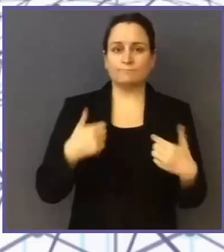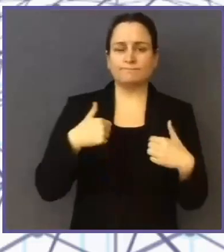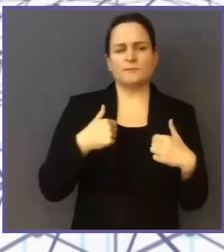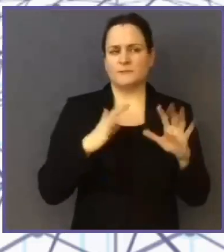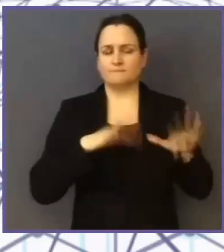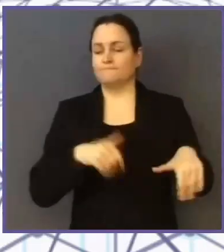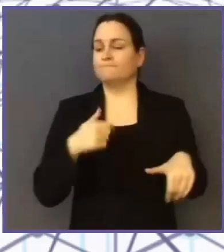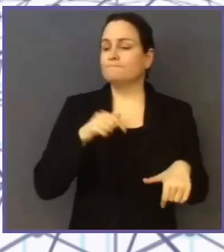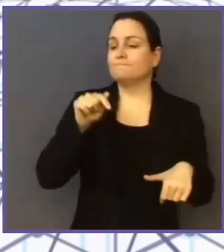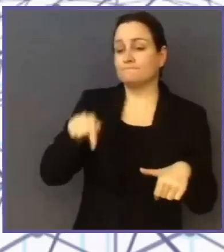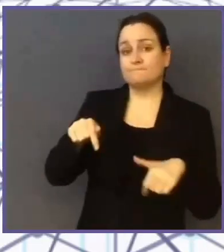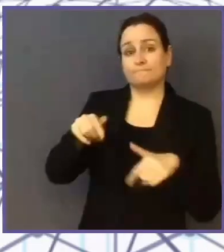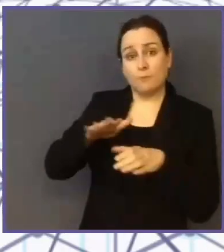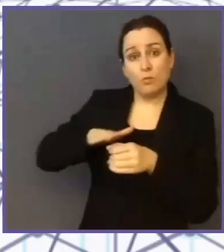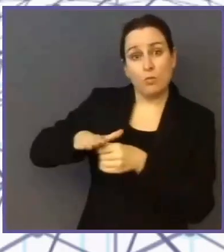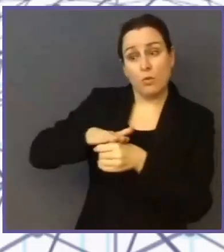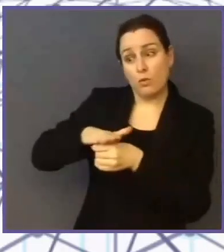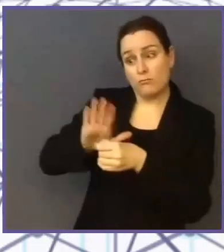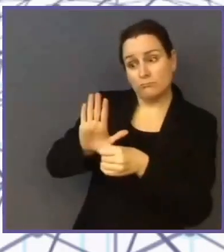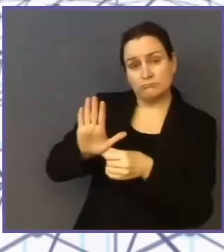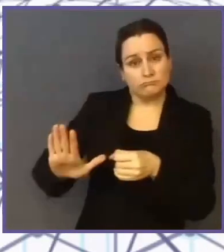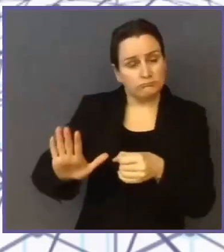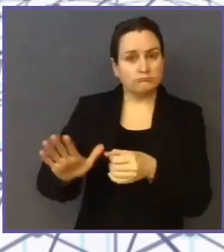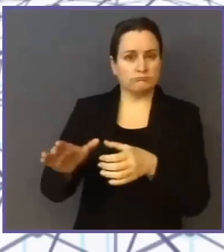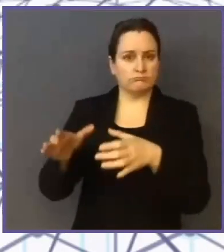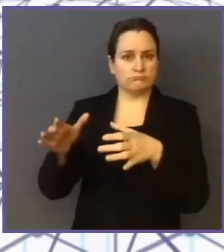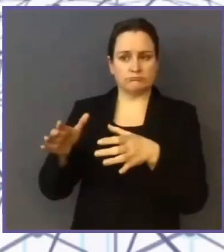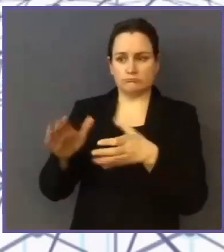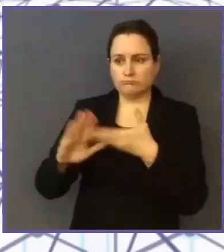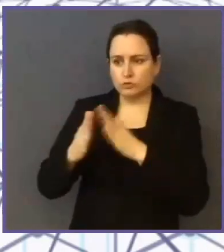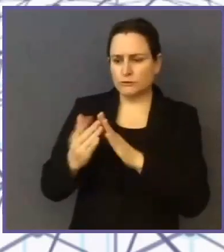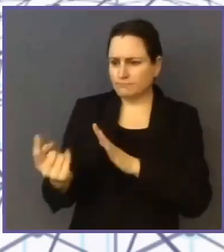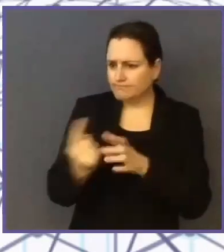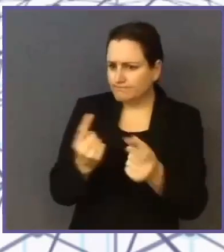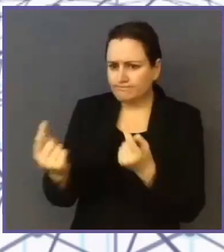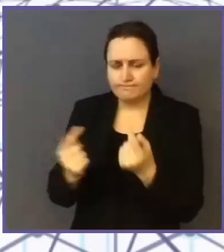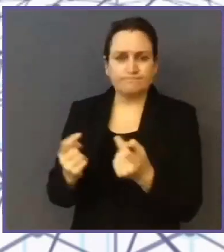or actually, in most cases, they're potential users of assistive technology that address